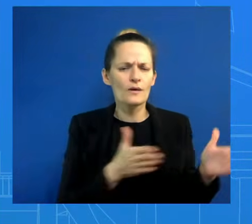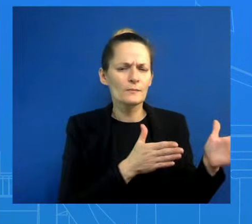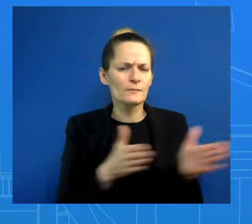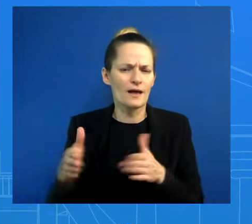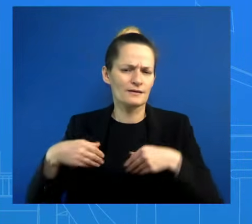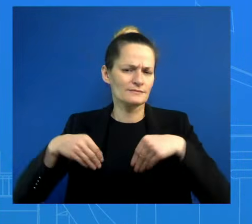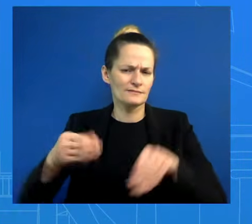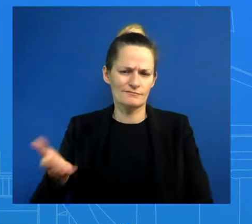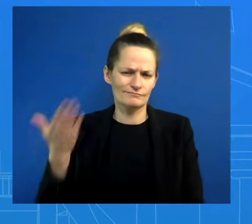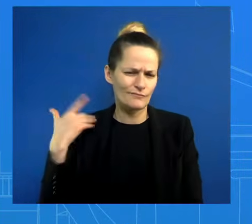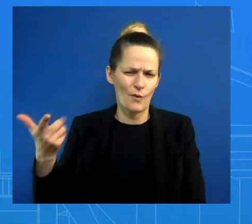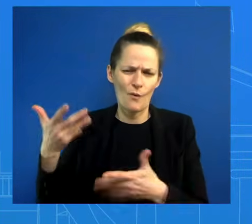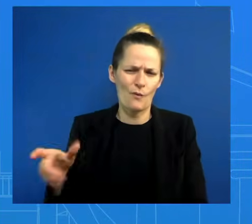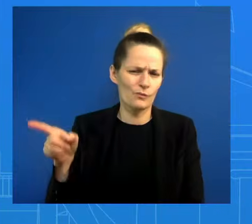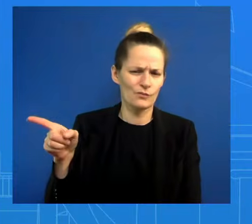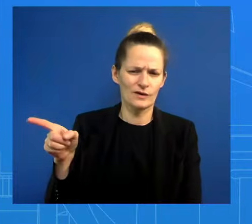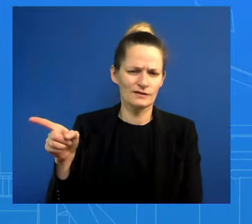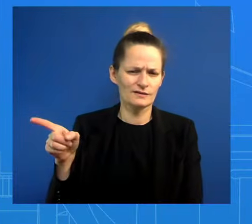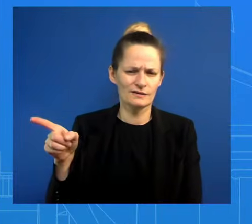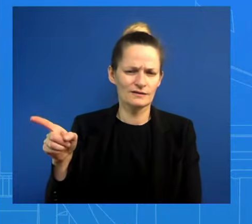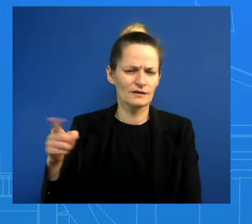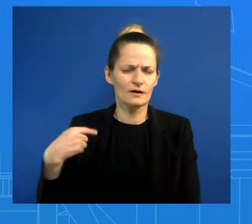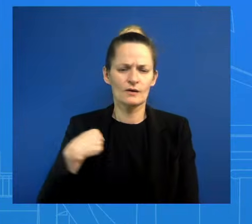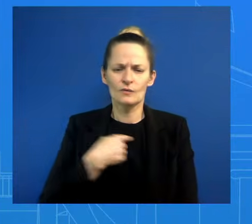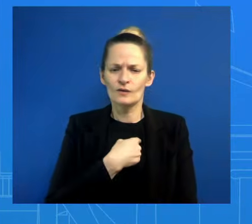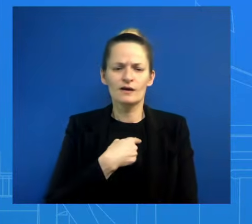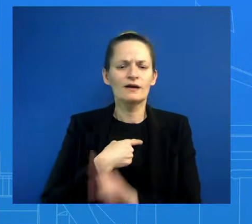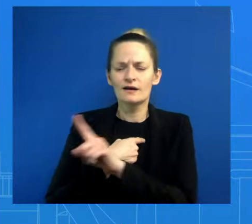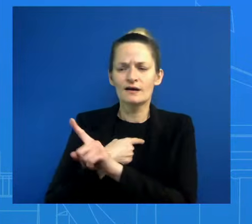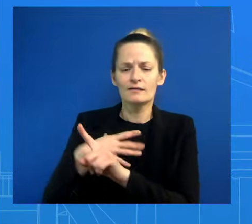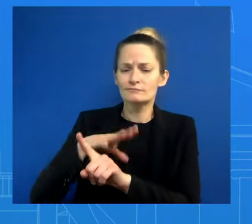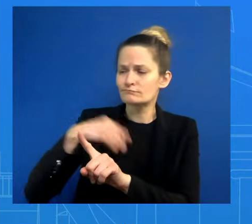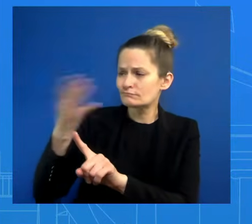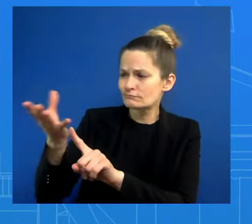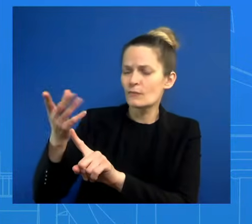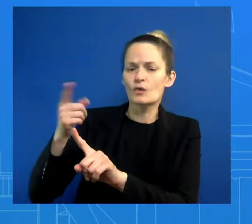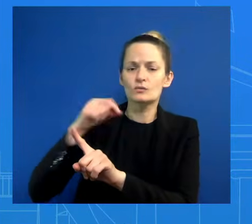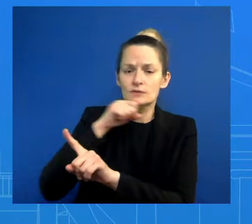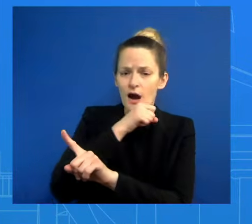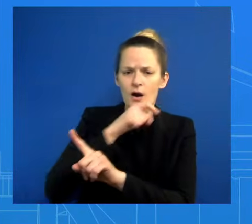consistent with our long-standing One China policy. So no change there. Go ahead.